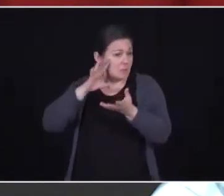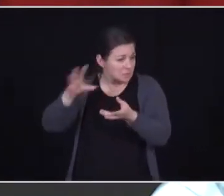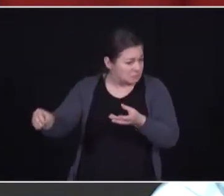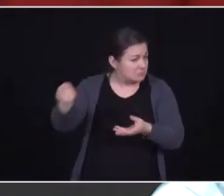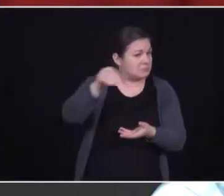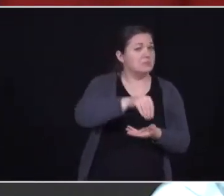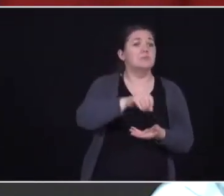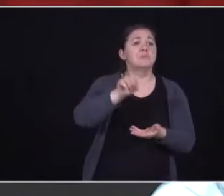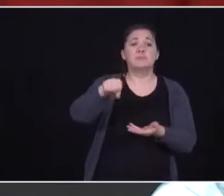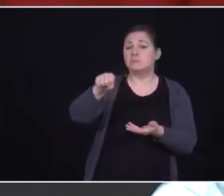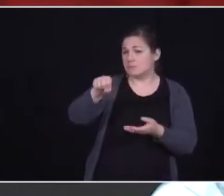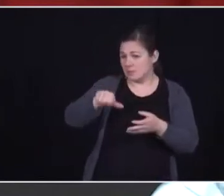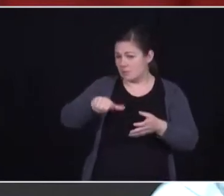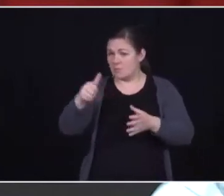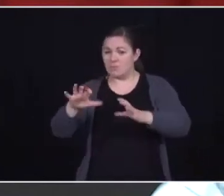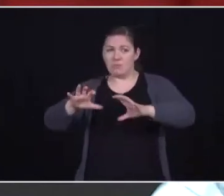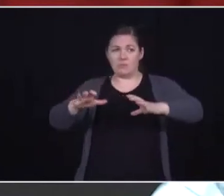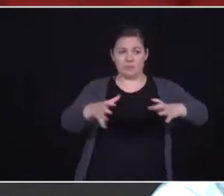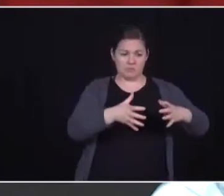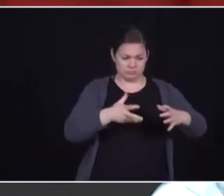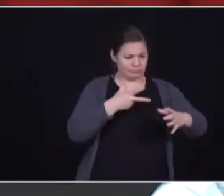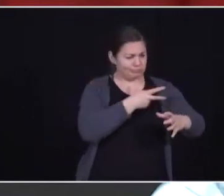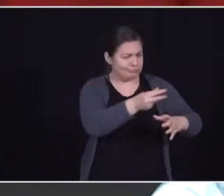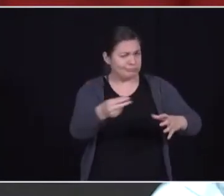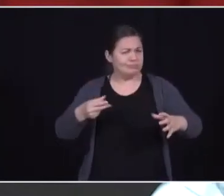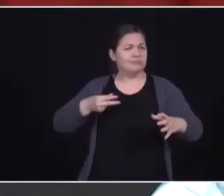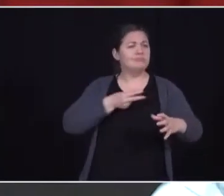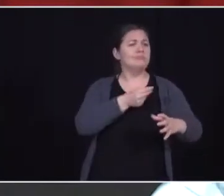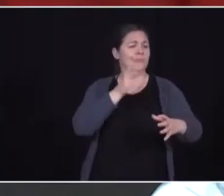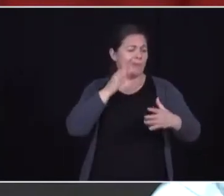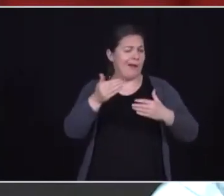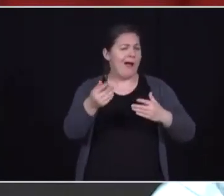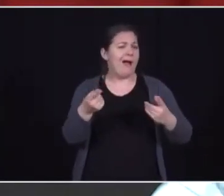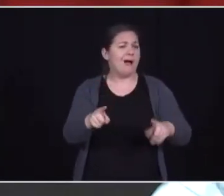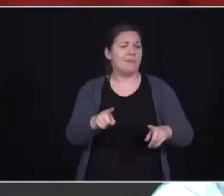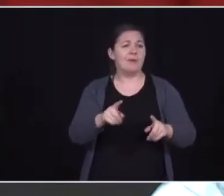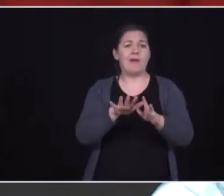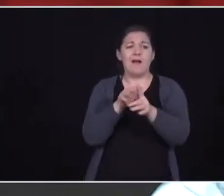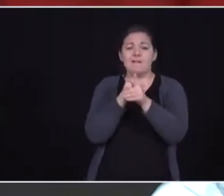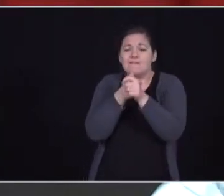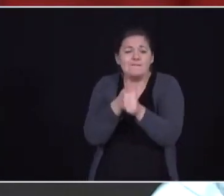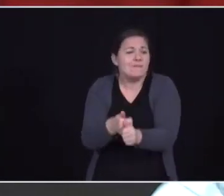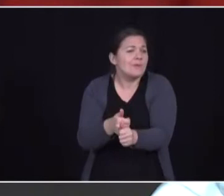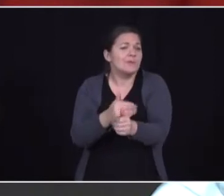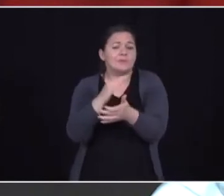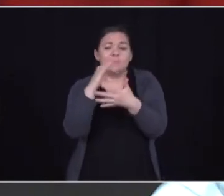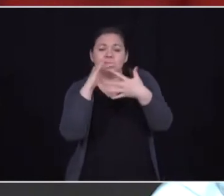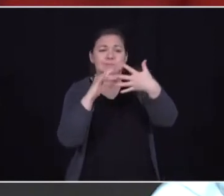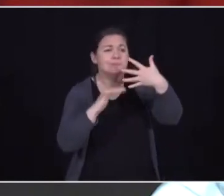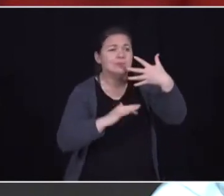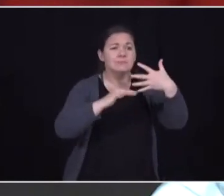And as we move through the first phase there will be multiple populations that will be vaccinated at the same time.